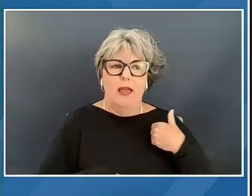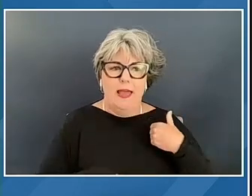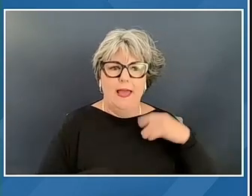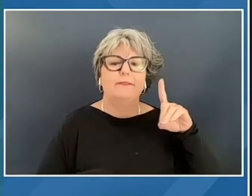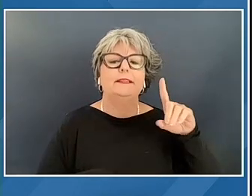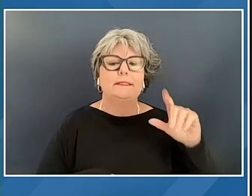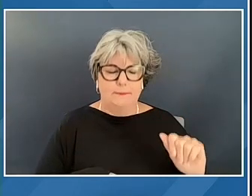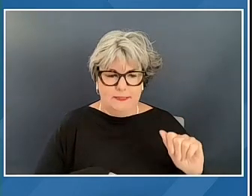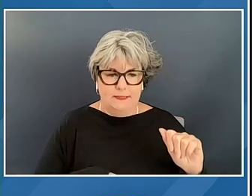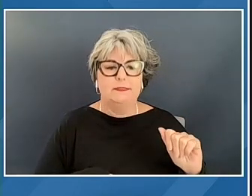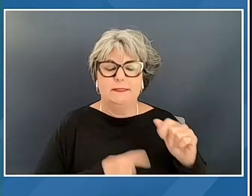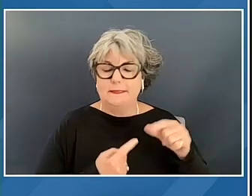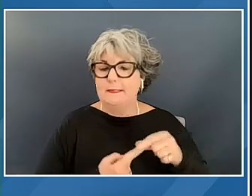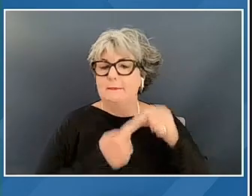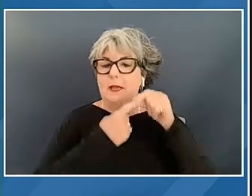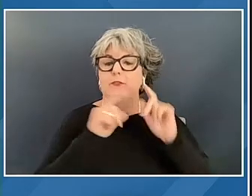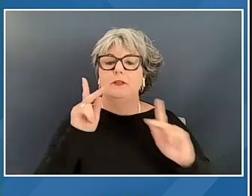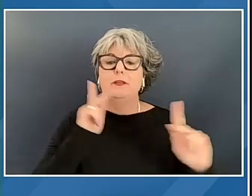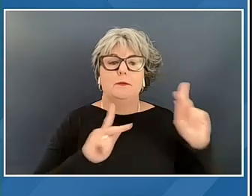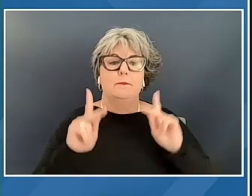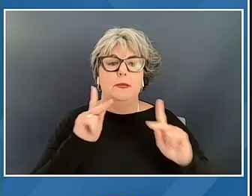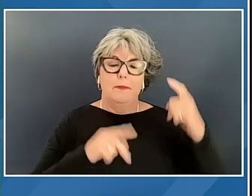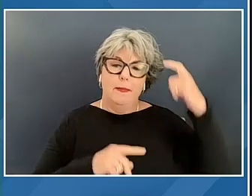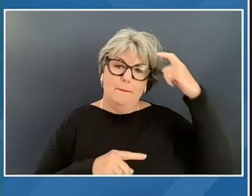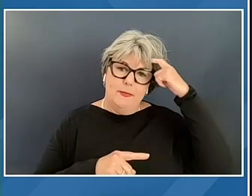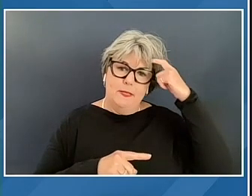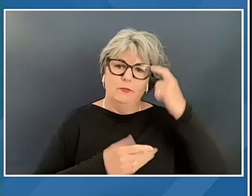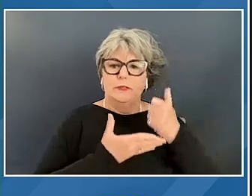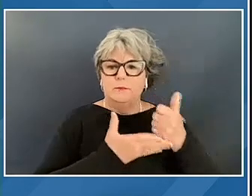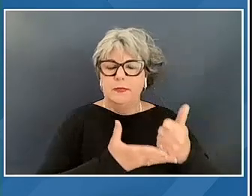especially those mental impairments, cognitive disabilities.